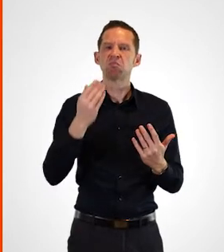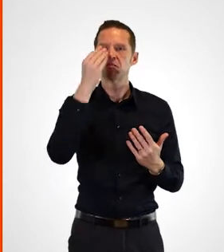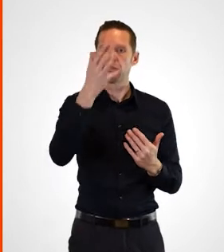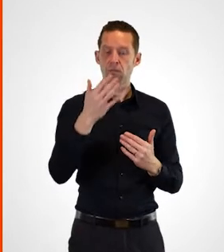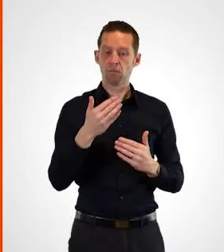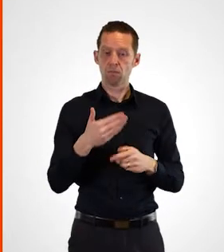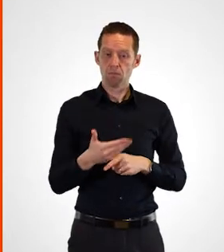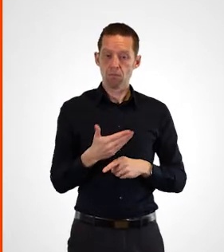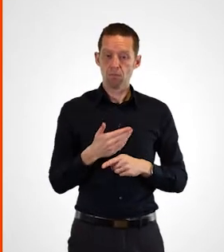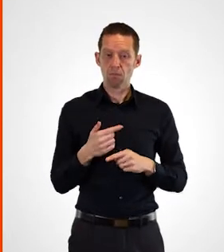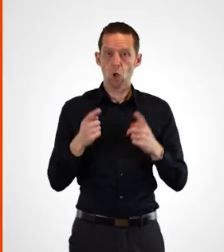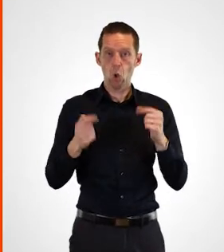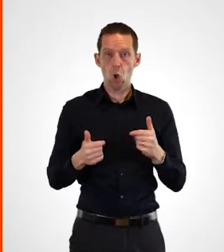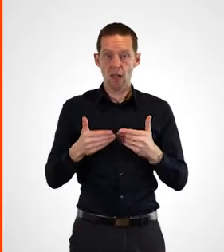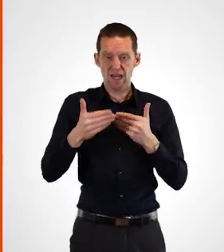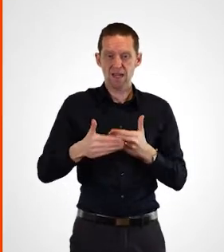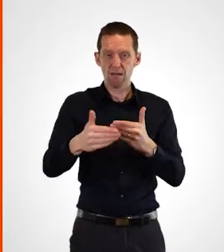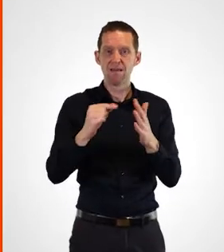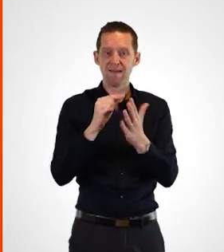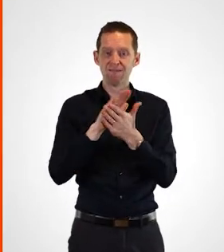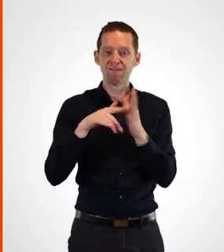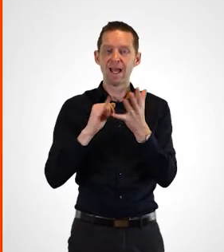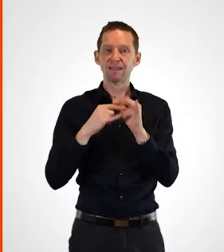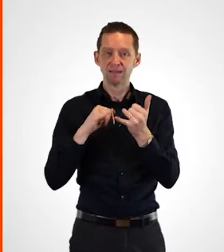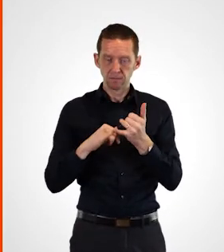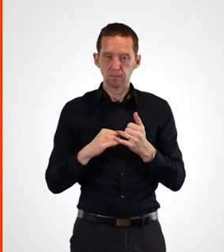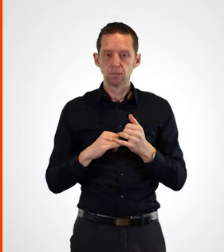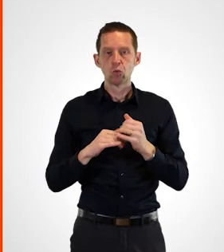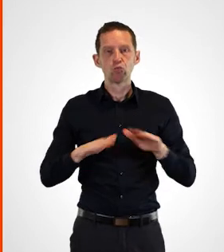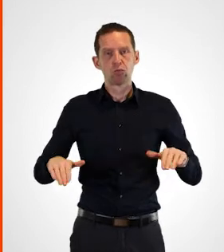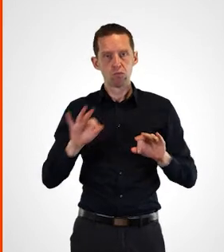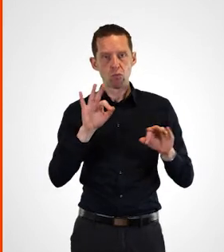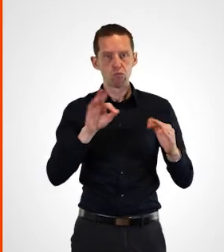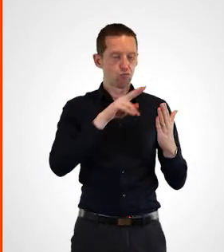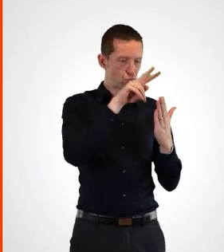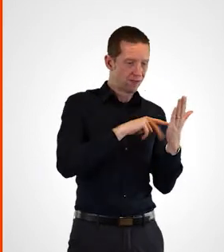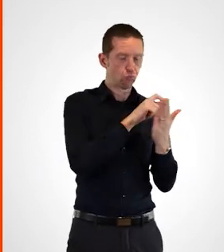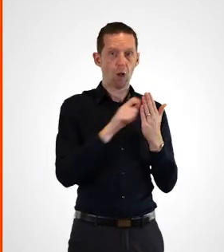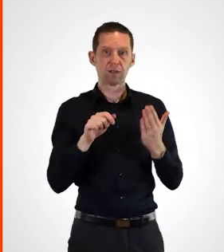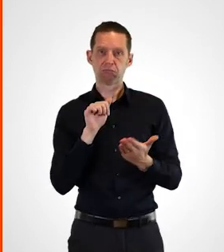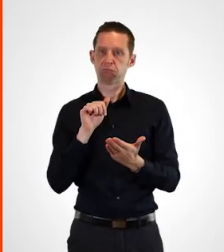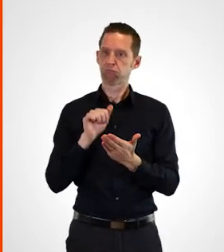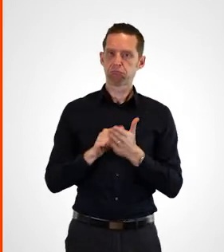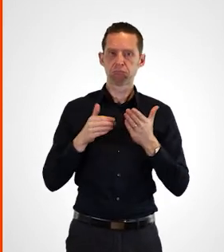or the early steps or phases of this path, children aren't necessarily reading or writing in the conventional sense.